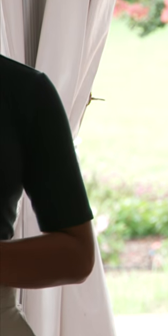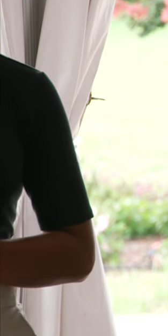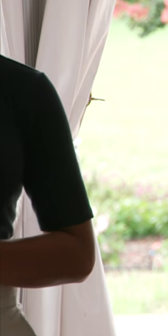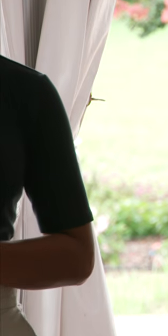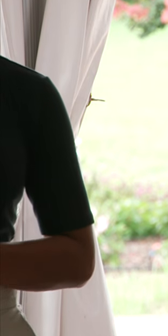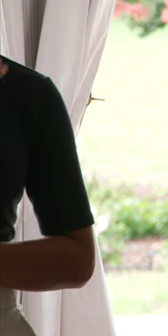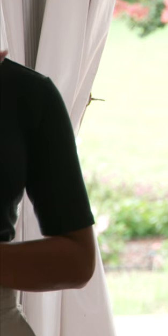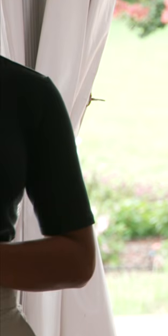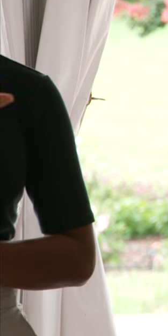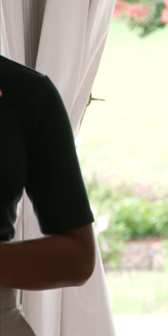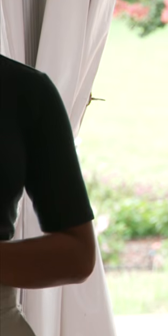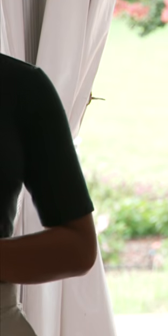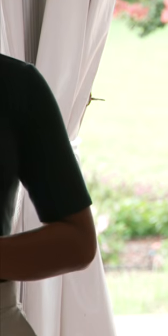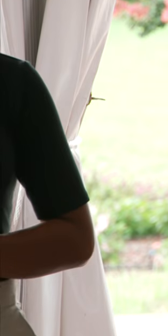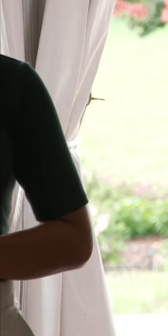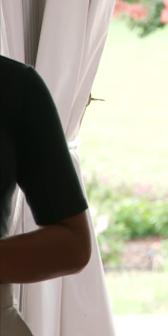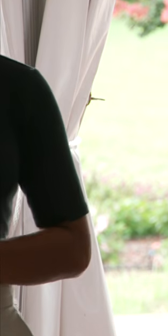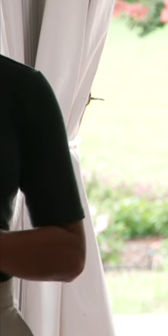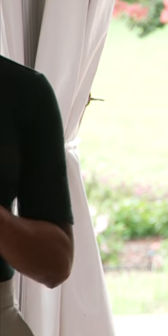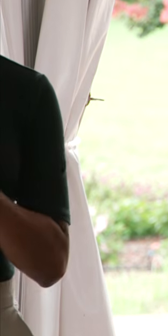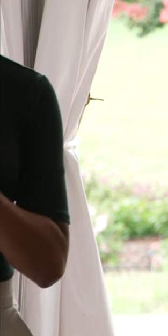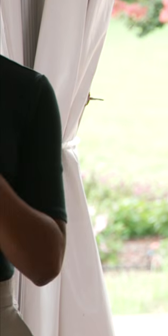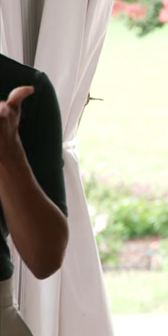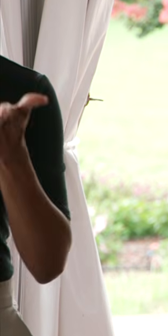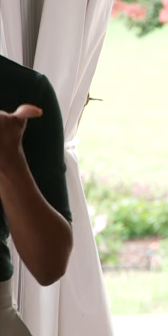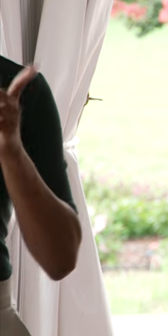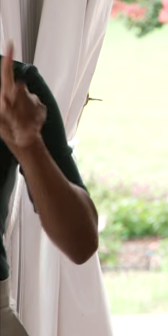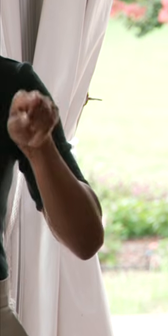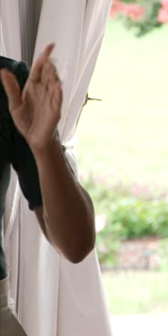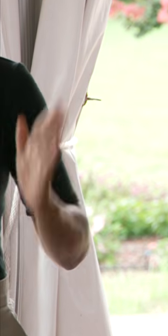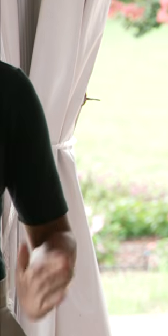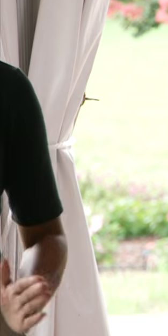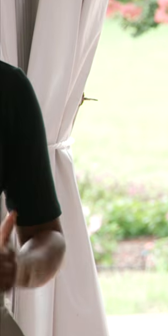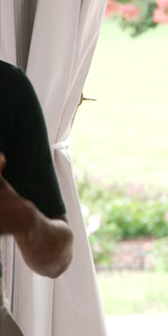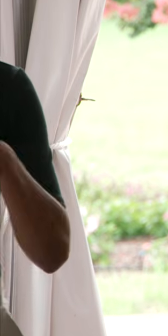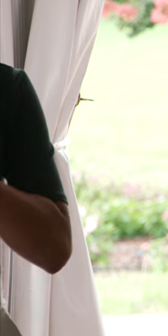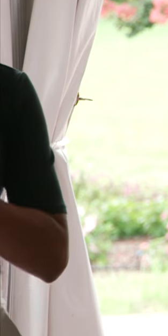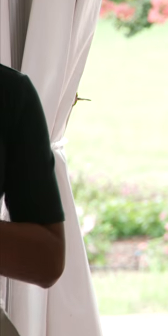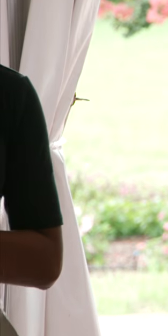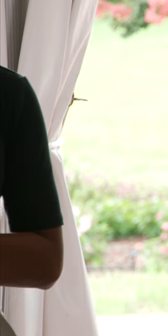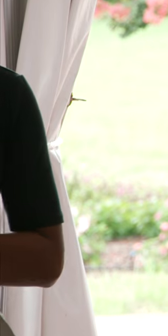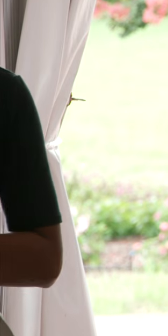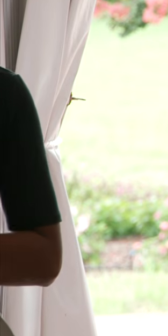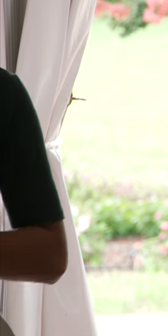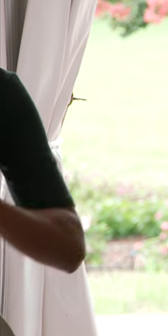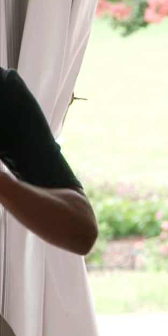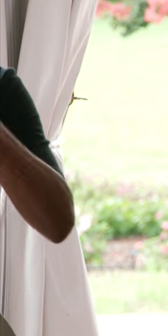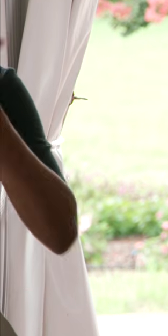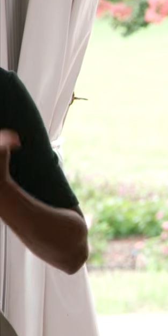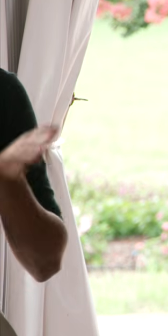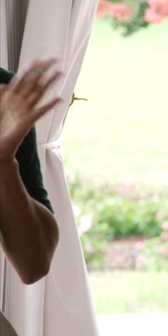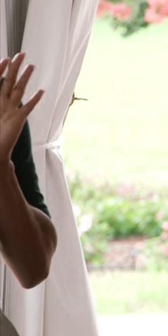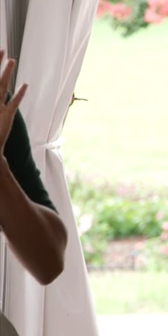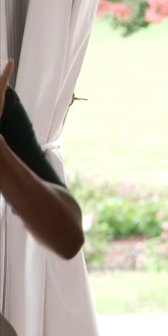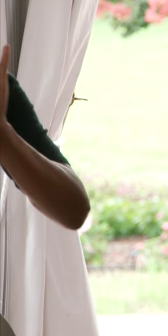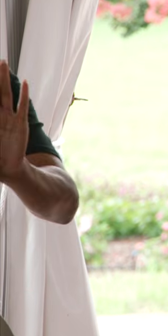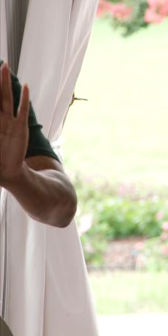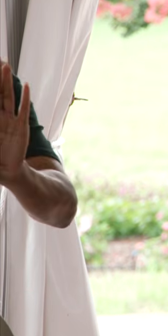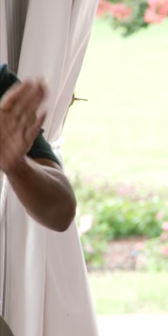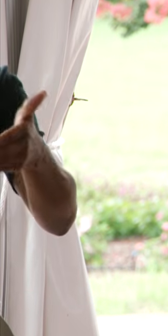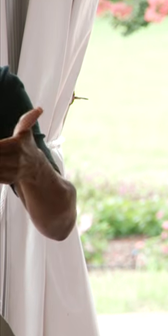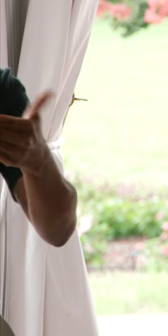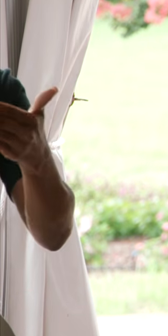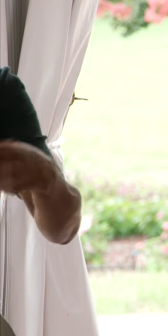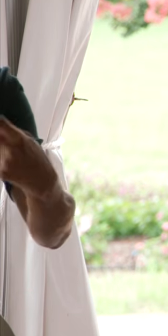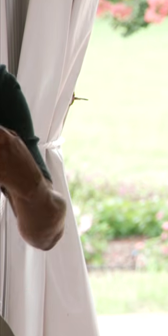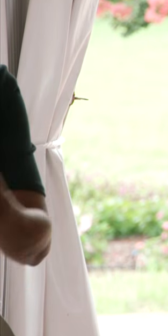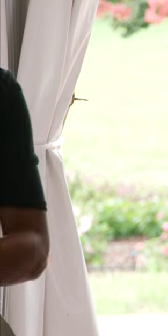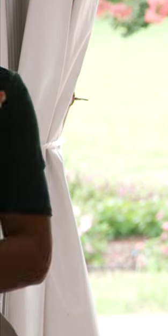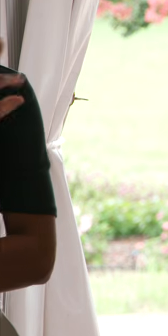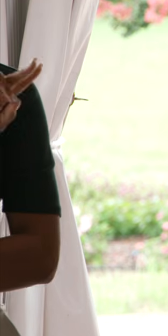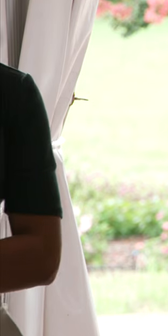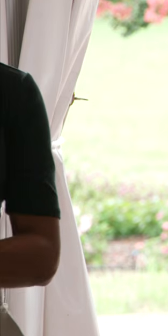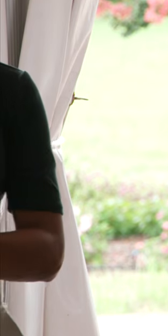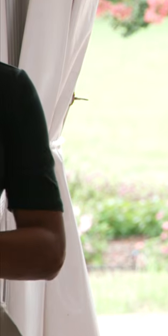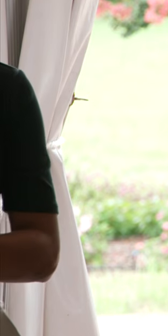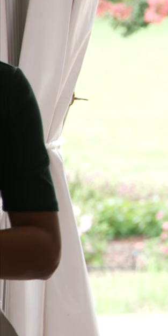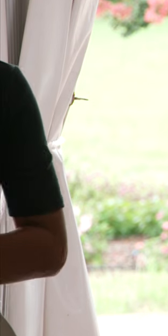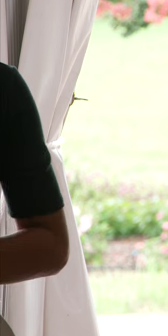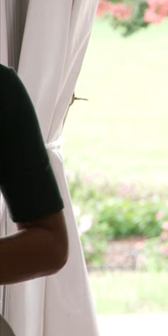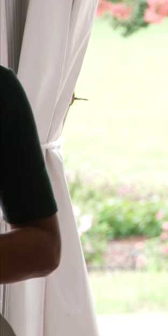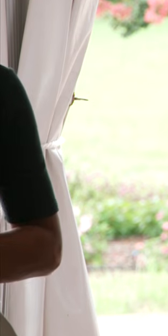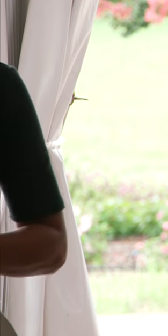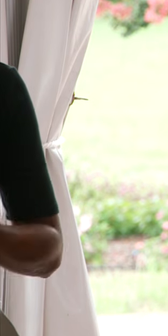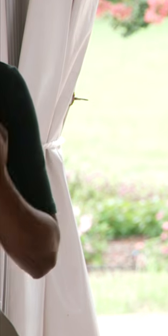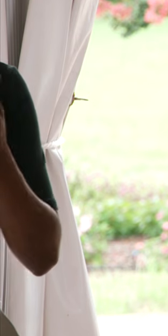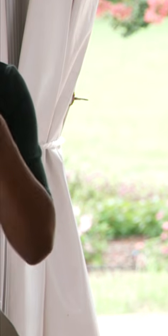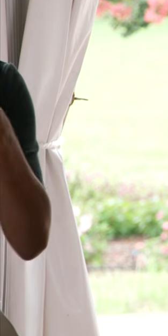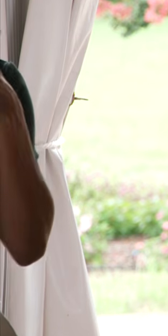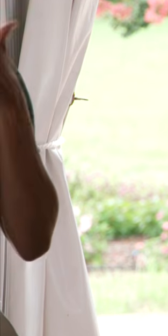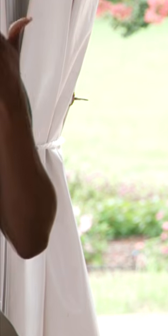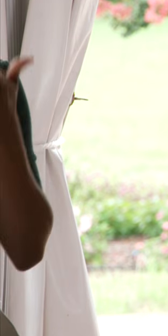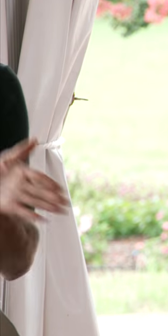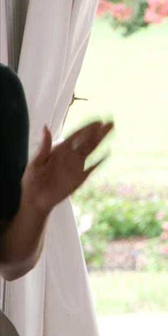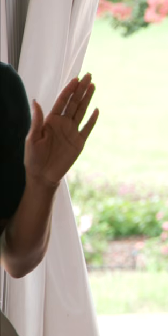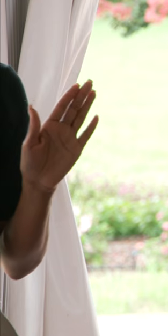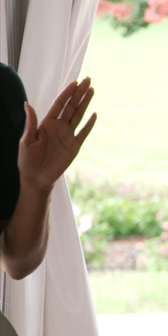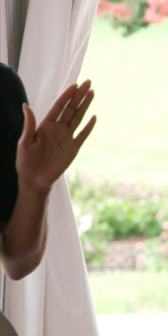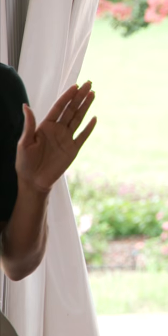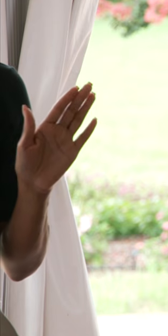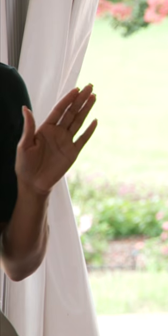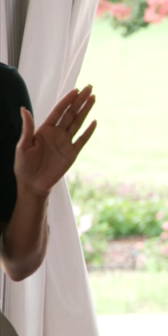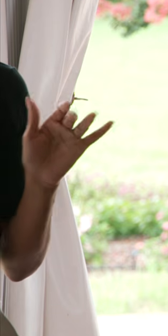at Associated Press, this atrocity was revealed and ended in 1972. The American public gasped.